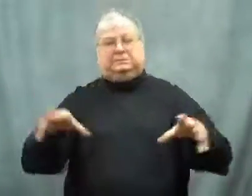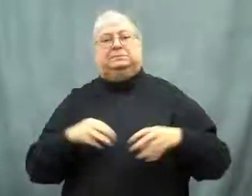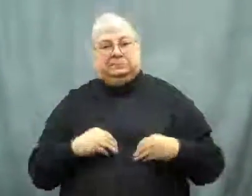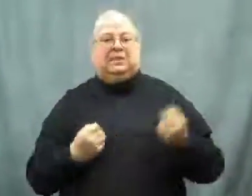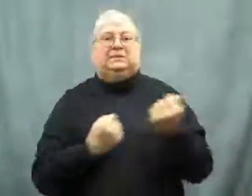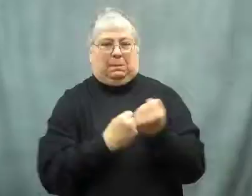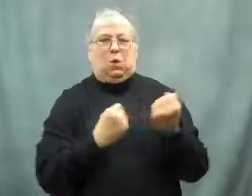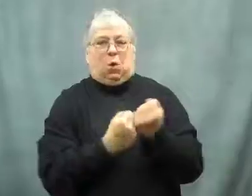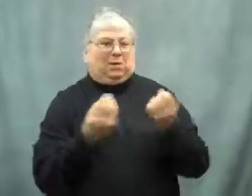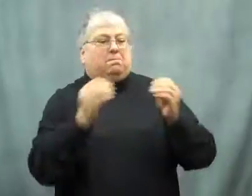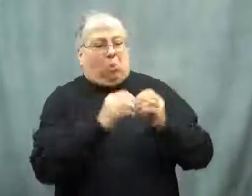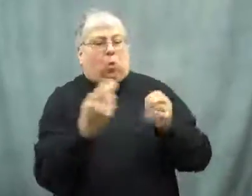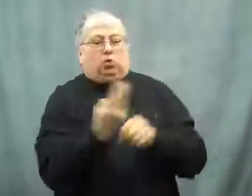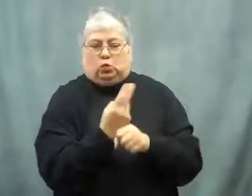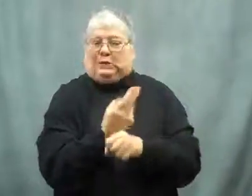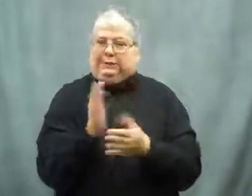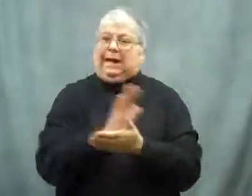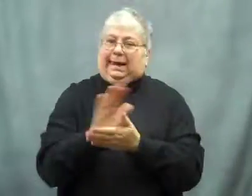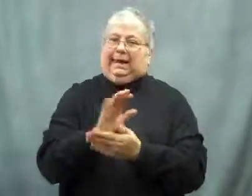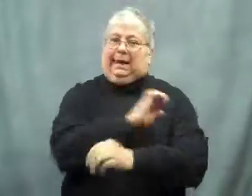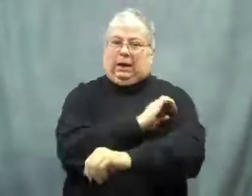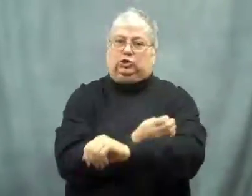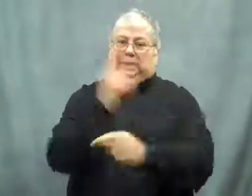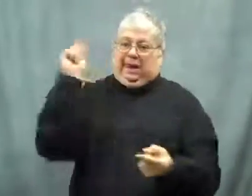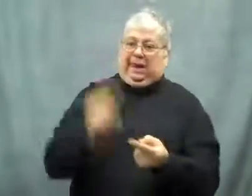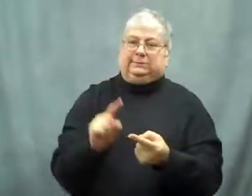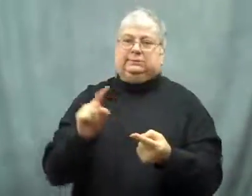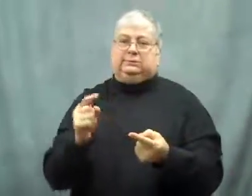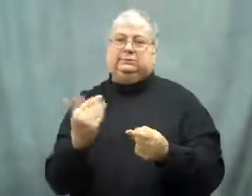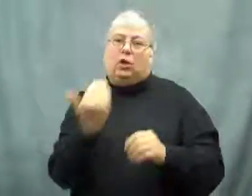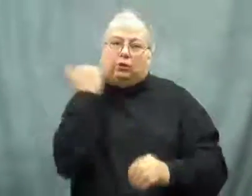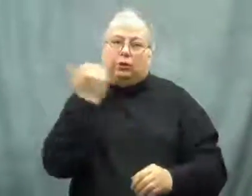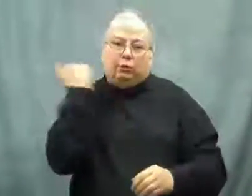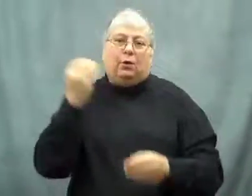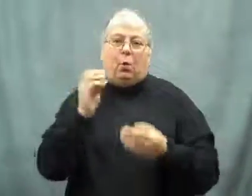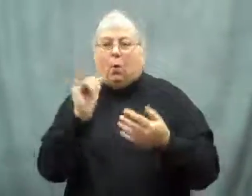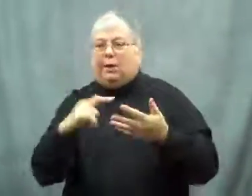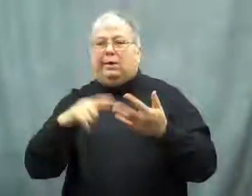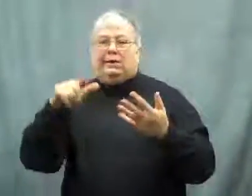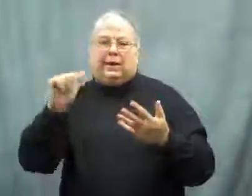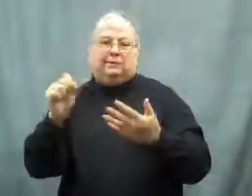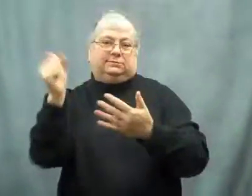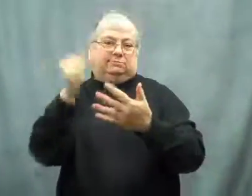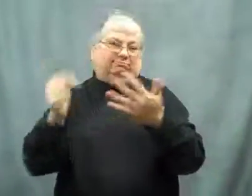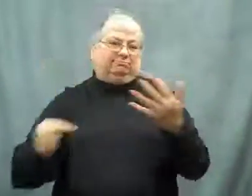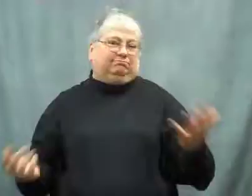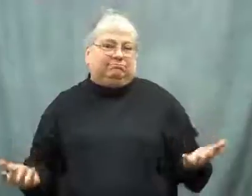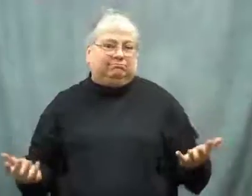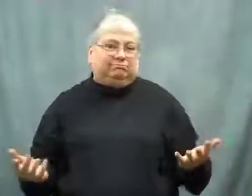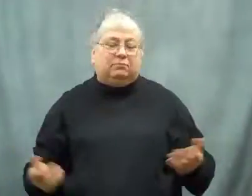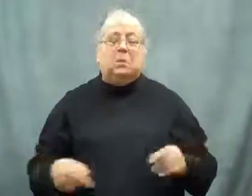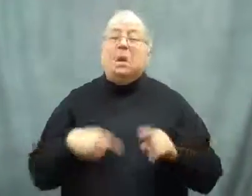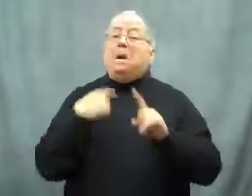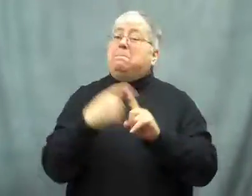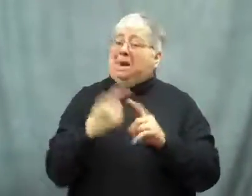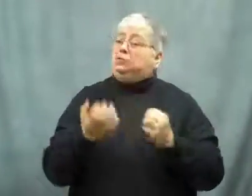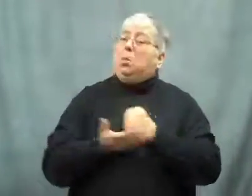It has agreed to use more clean energy and reduce consumption of oil and gas.